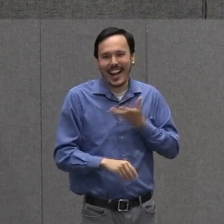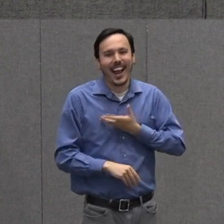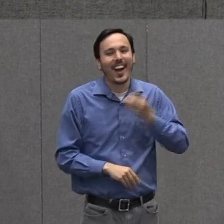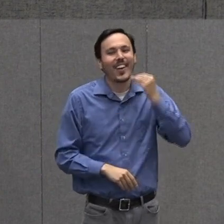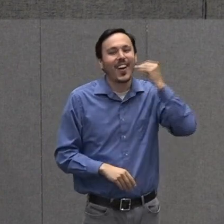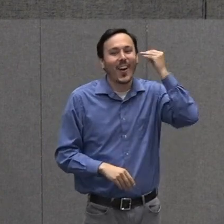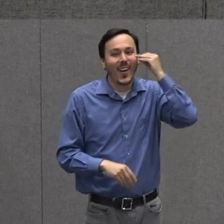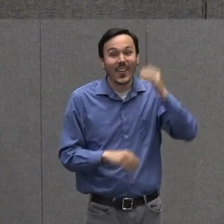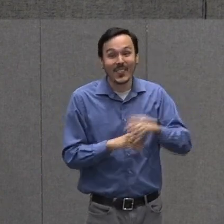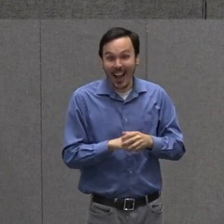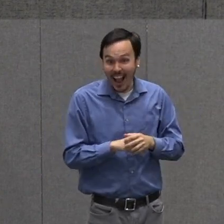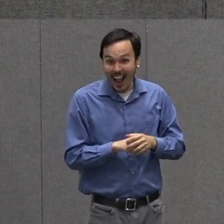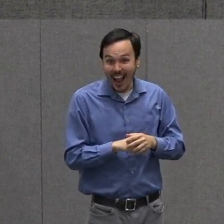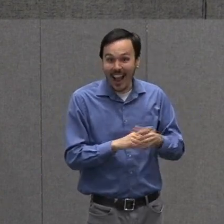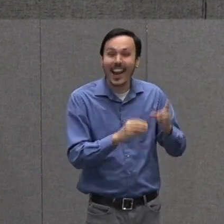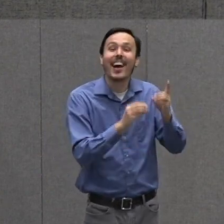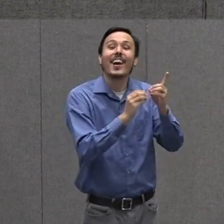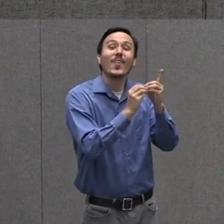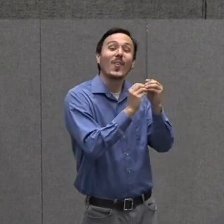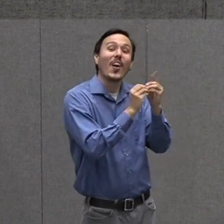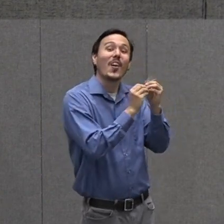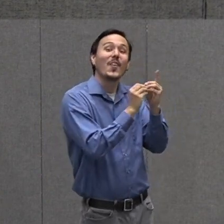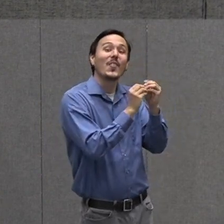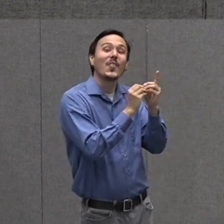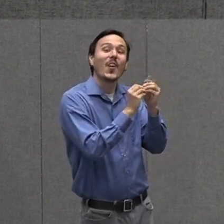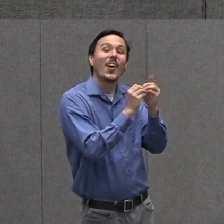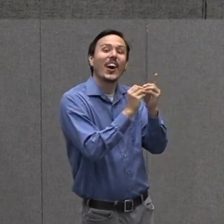Do you wanna try one more? I bet you do.